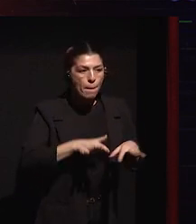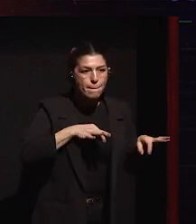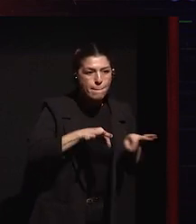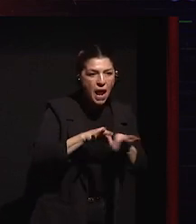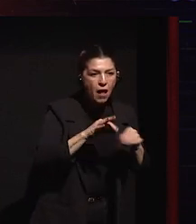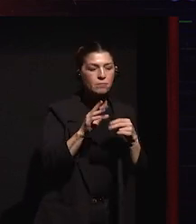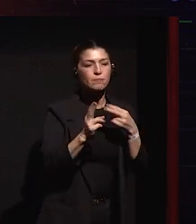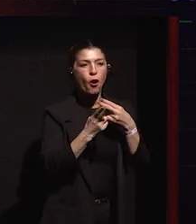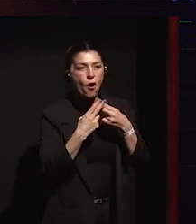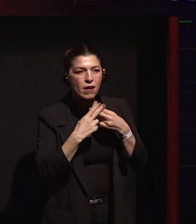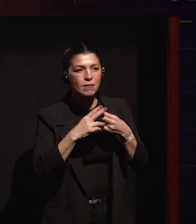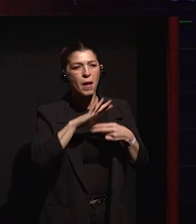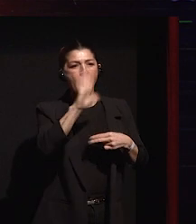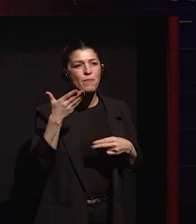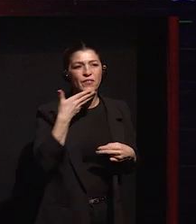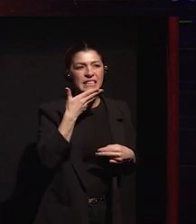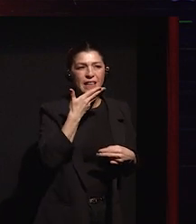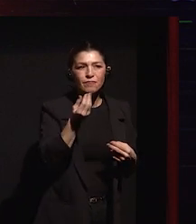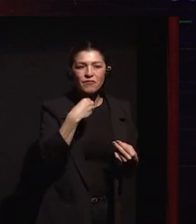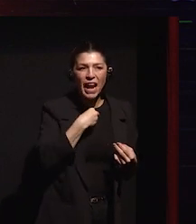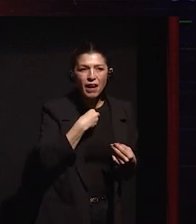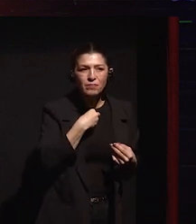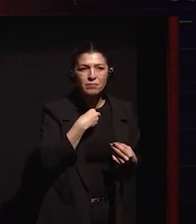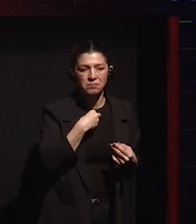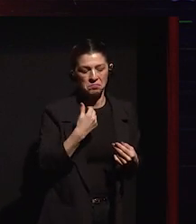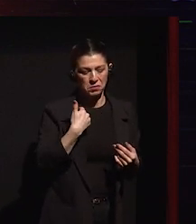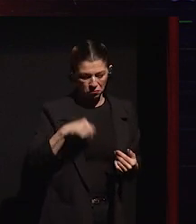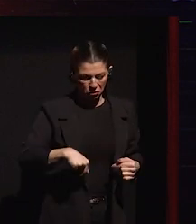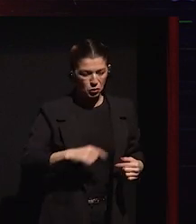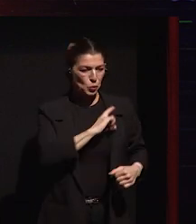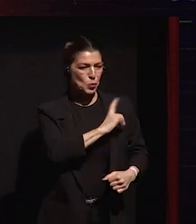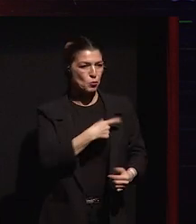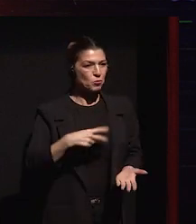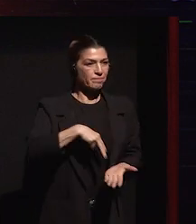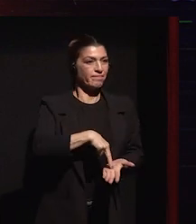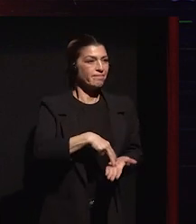they've allowed me to stand here and I now need to keep it going the fight,